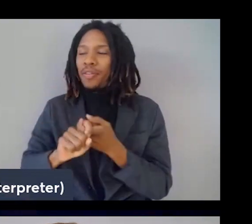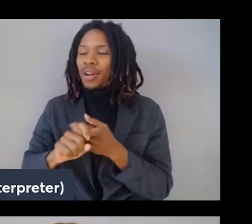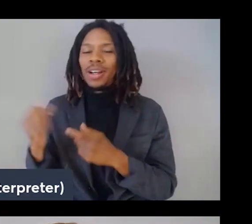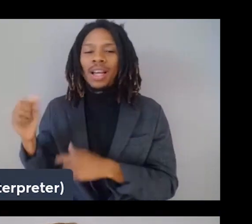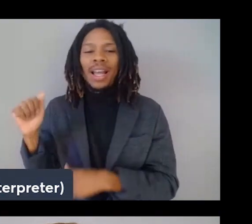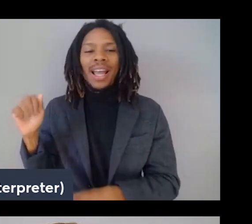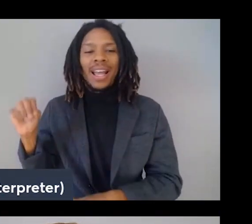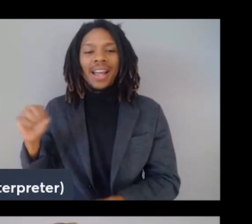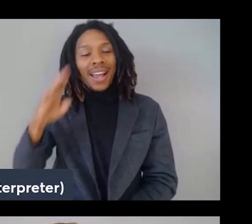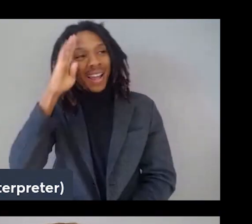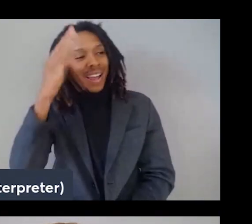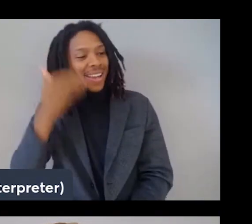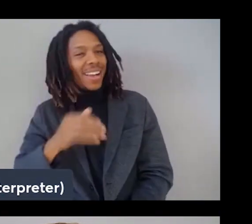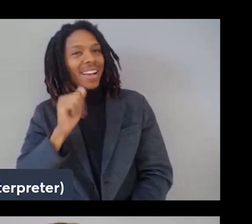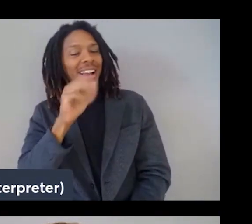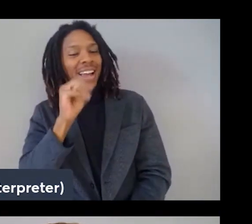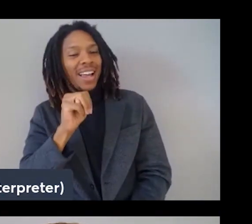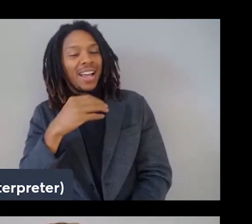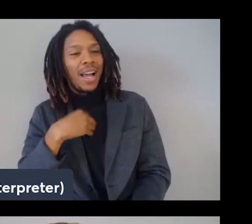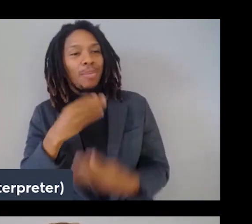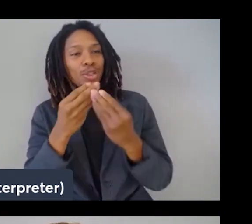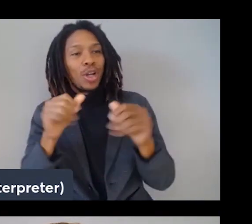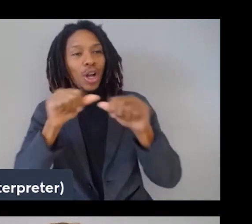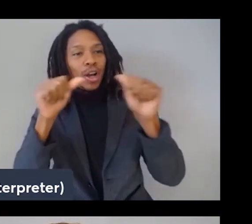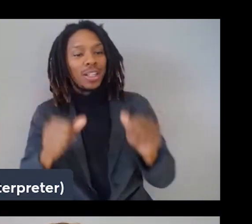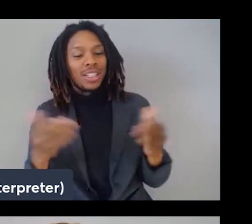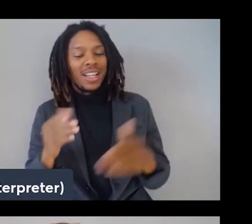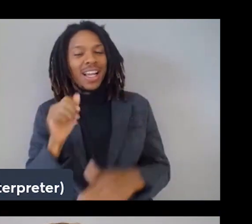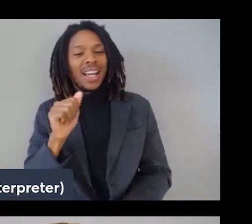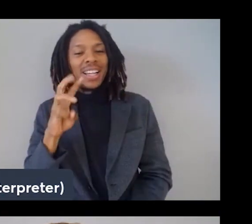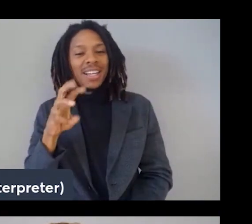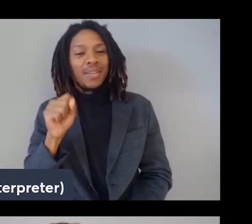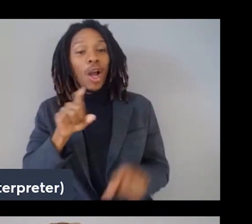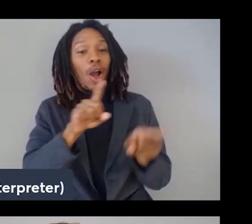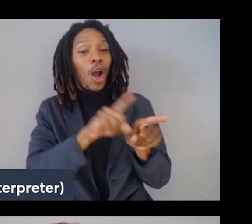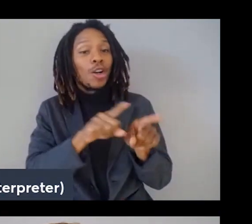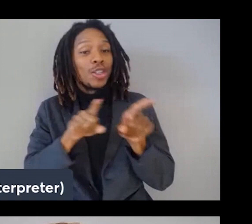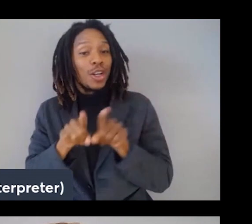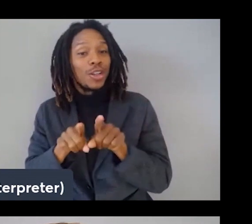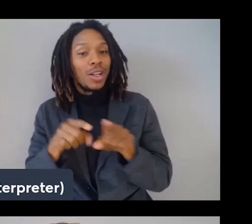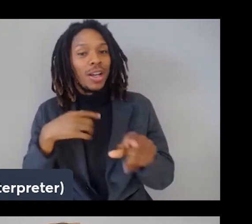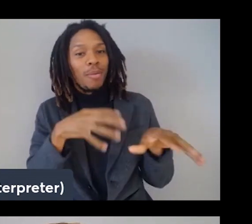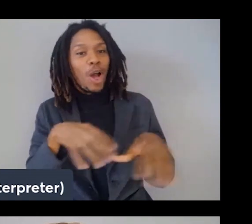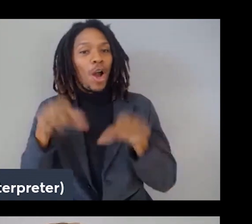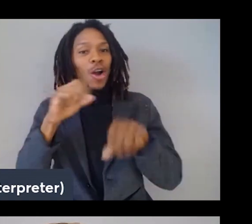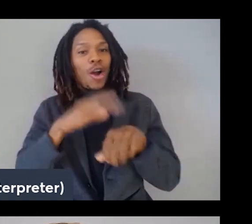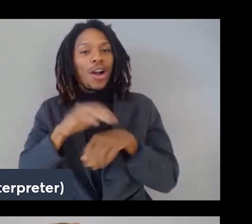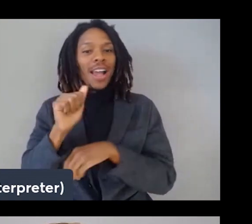Hey! I'm AM Grobelny. I'm a solution architect here at AWS, and also a host on "AWS On Air."